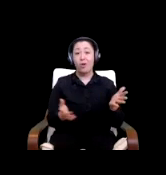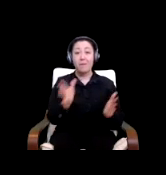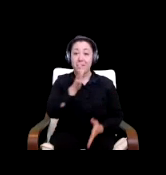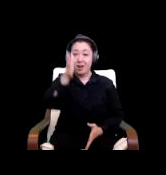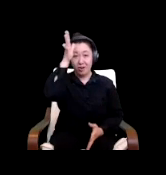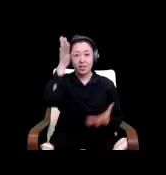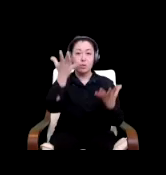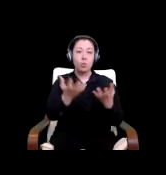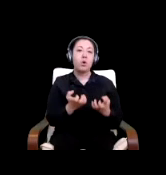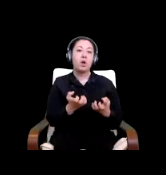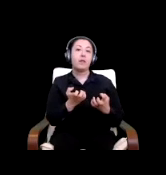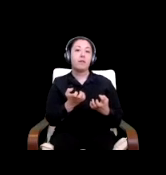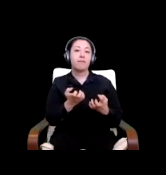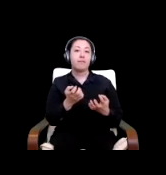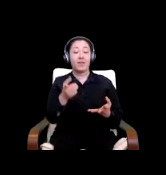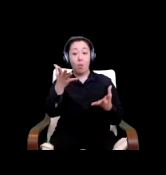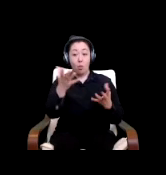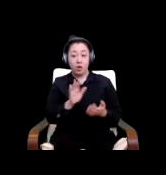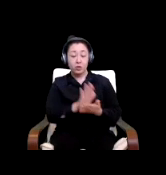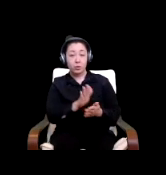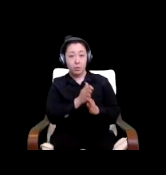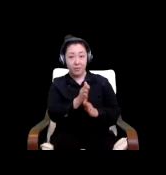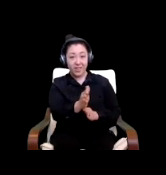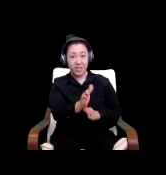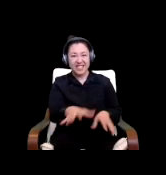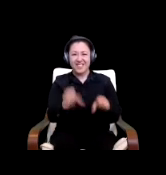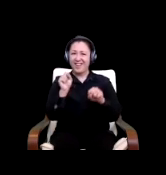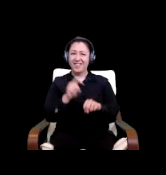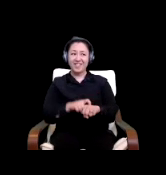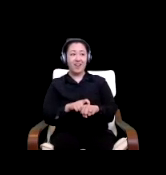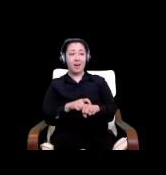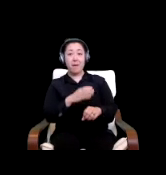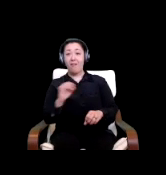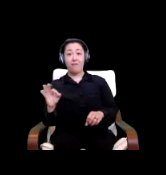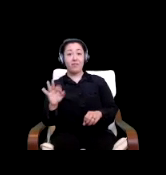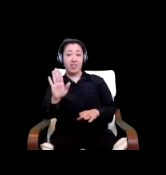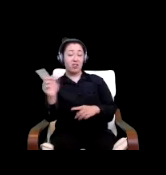time out of their day to learn more about their child. So if any of you are working